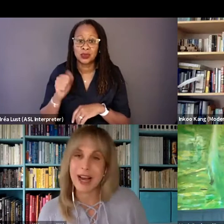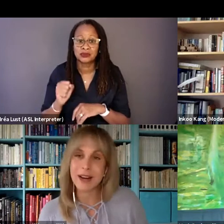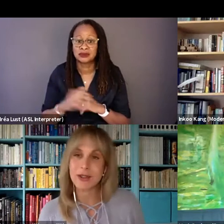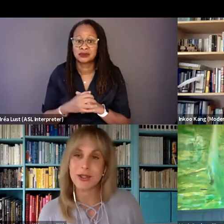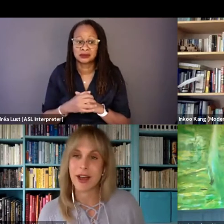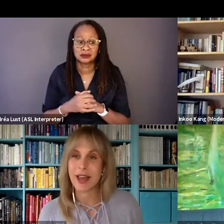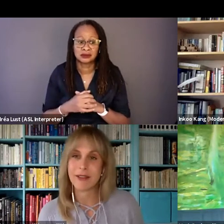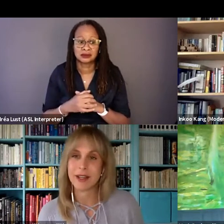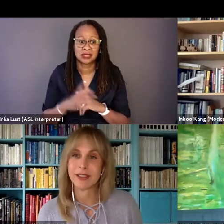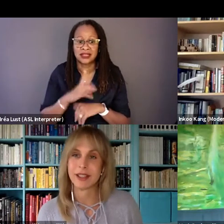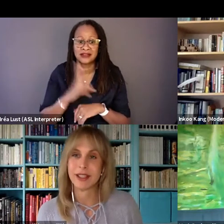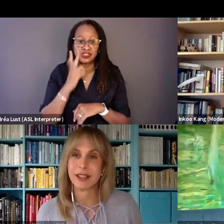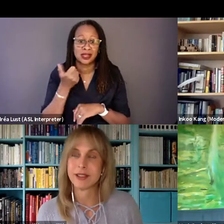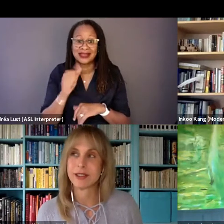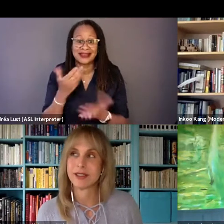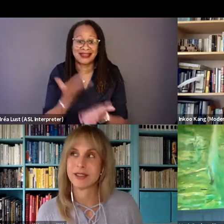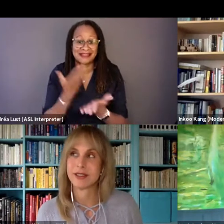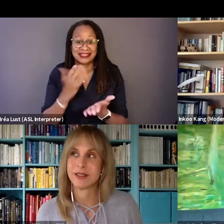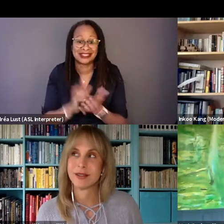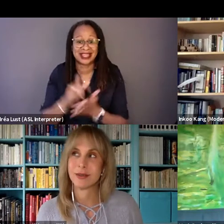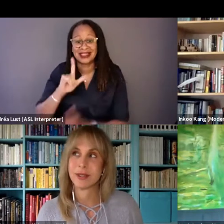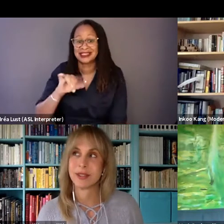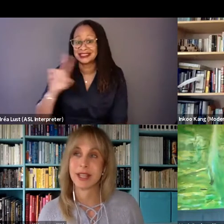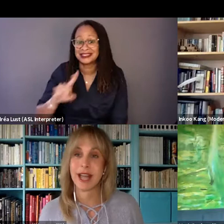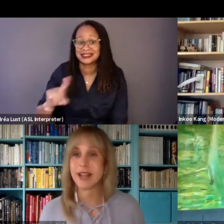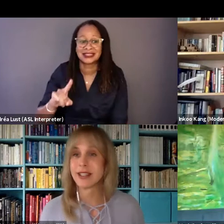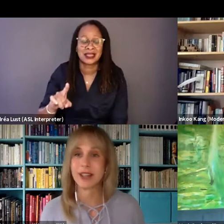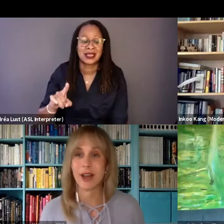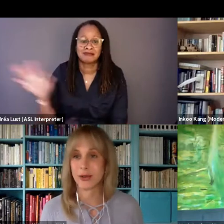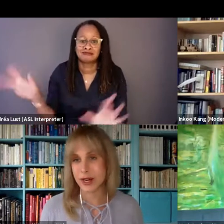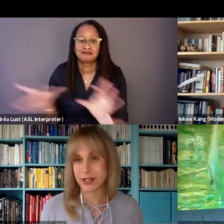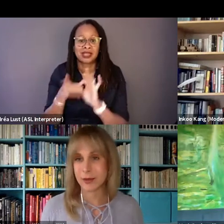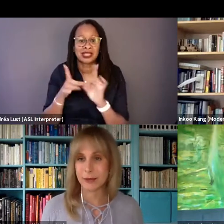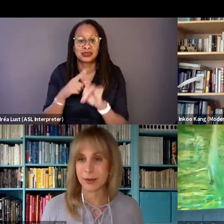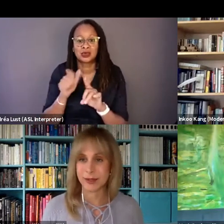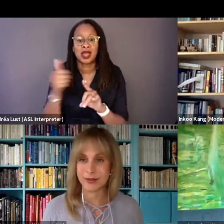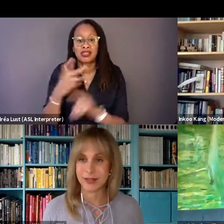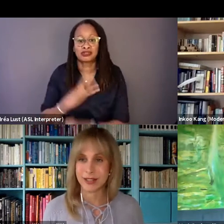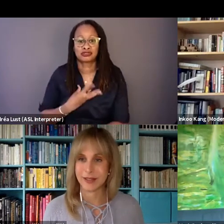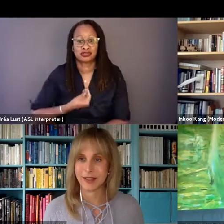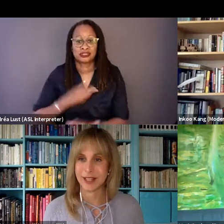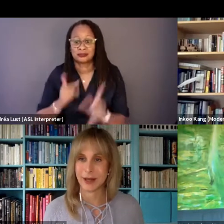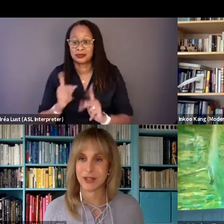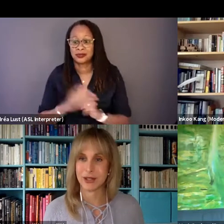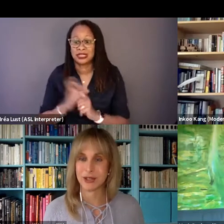I never saw any evidence that Liz was connected to other trans people, even.